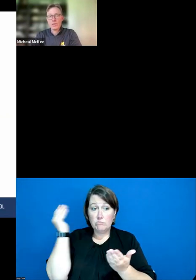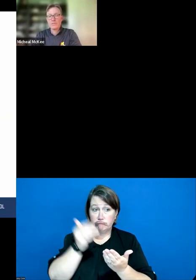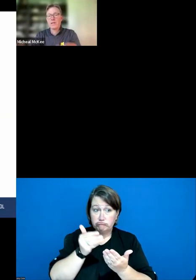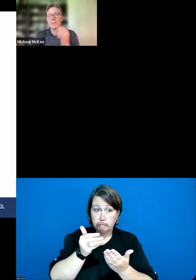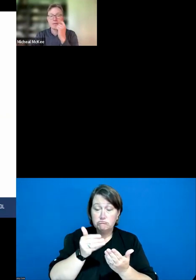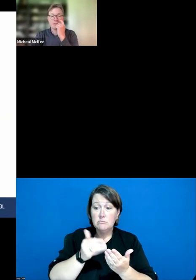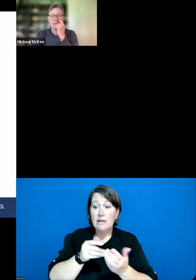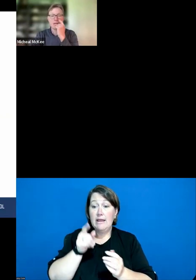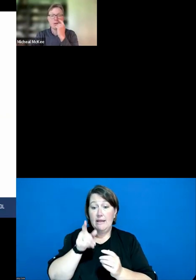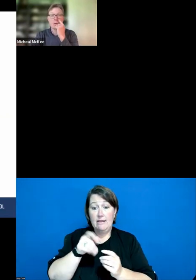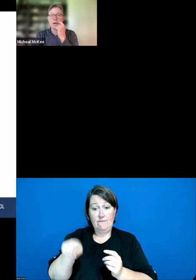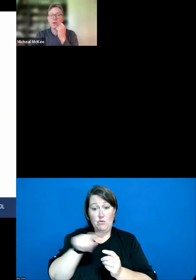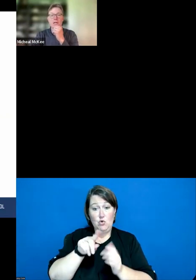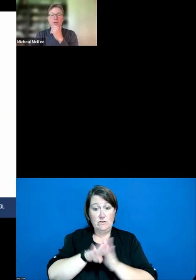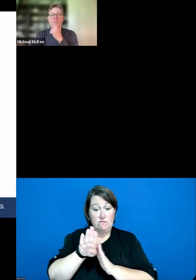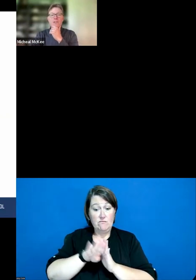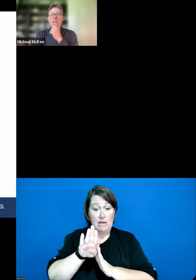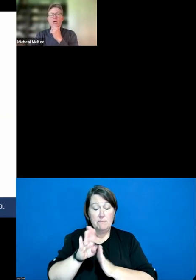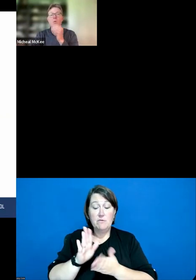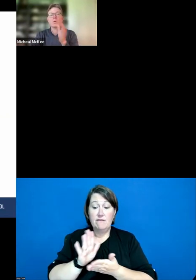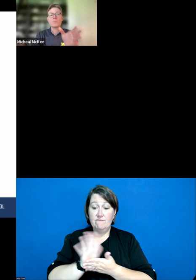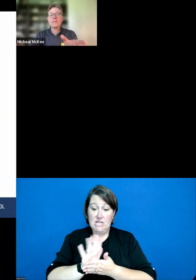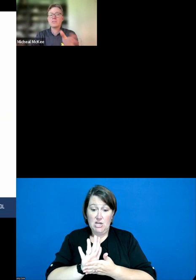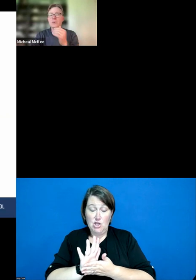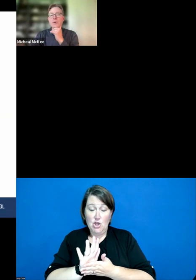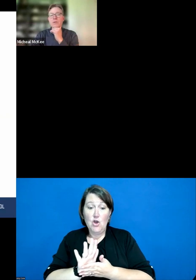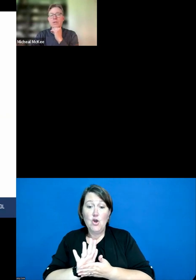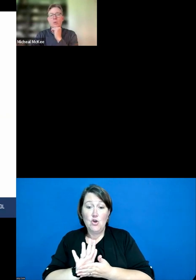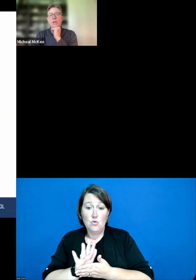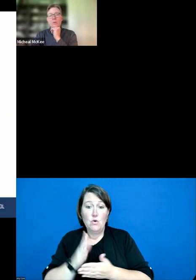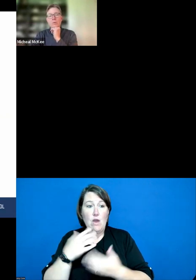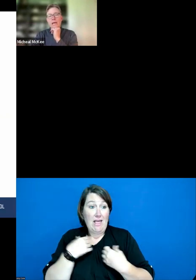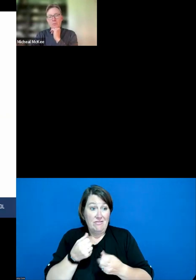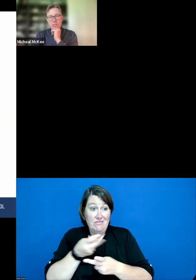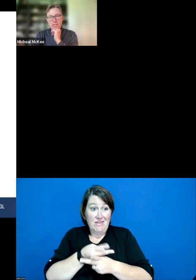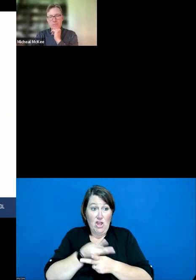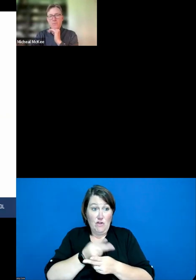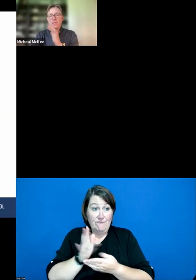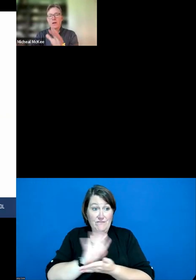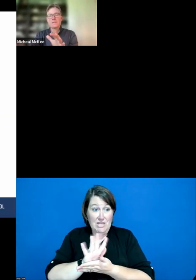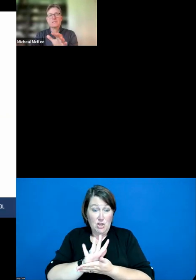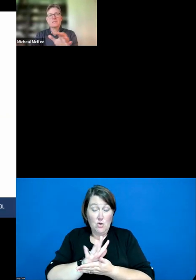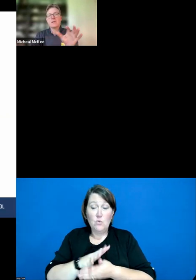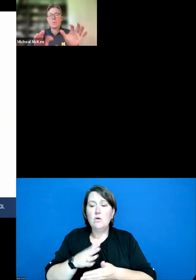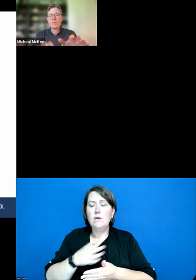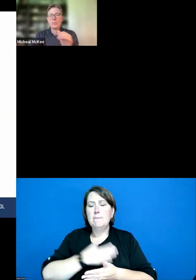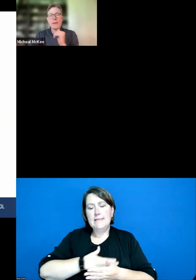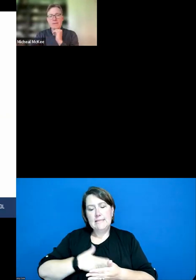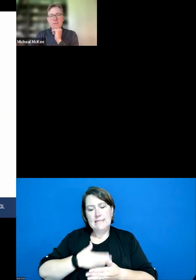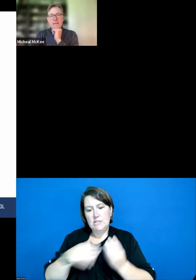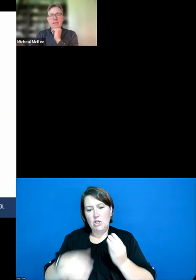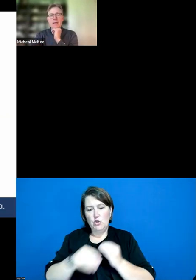are developing a video, health care video. Make sure you include captioning regardless whether you manually